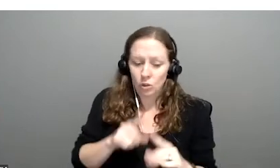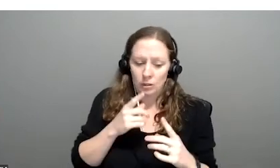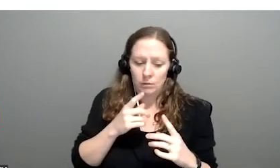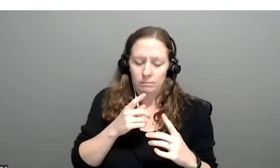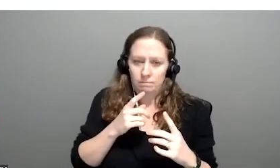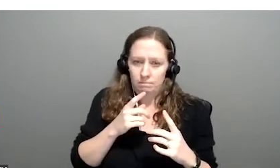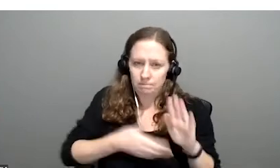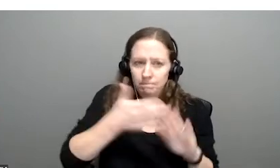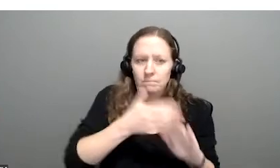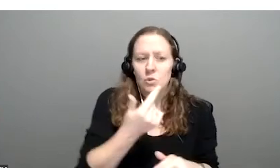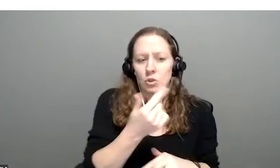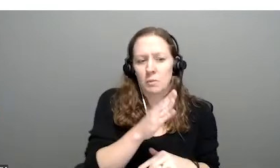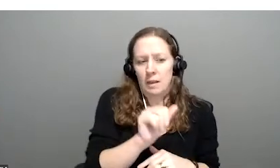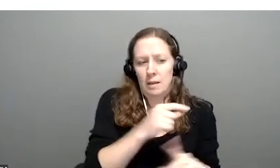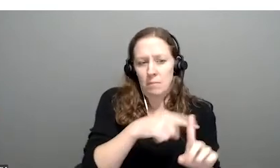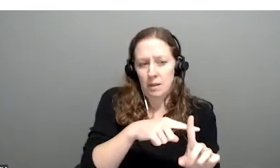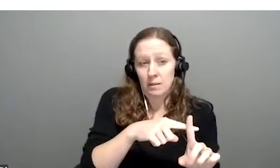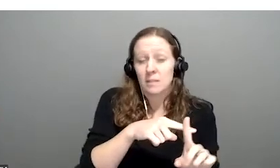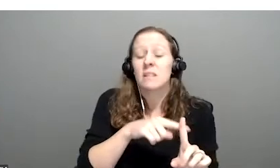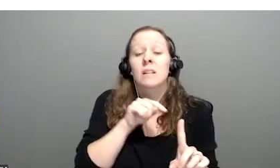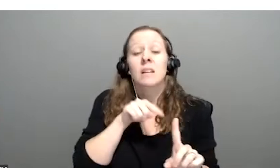So, included in this diagram we have gender and sex at the center;